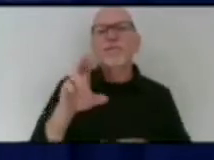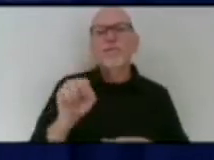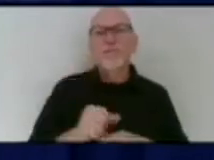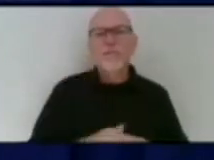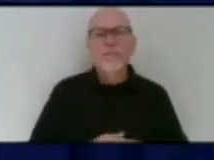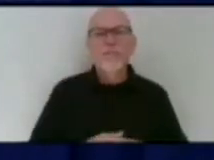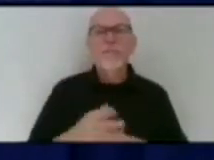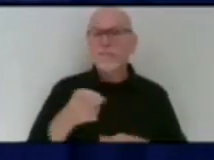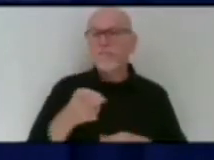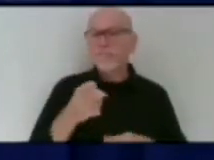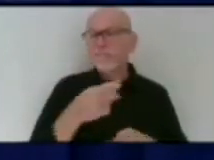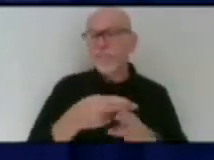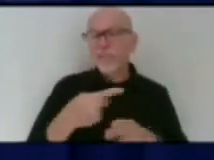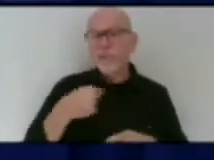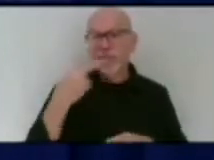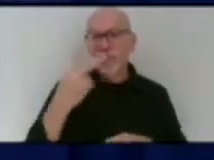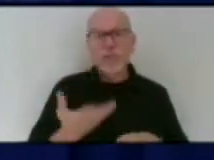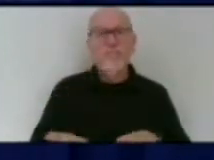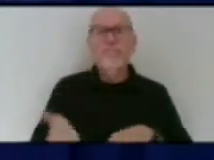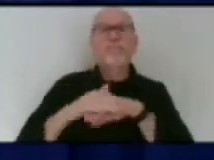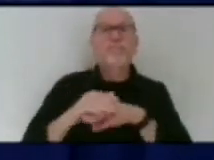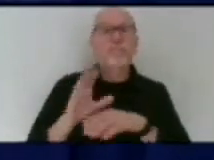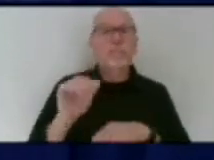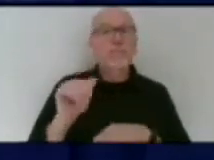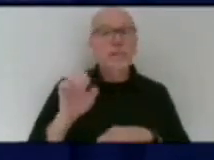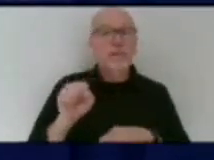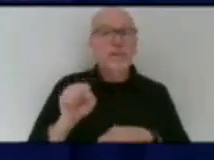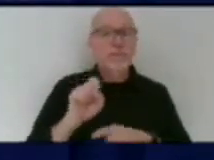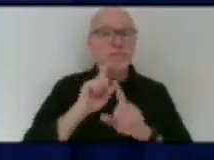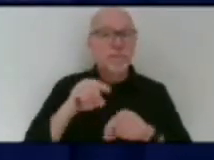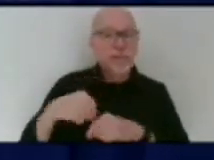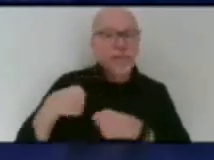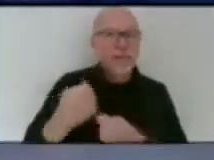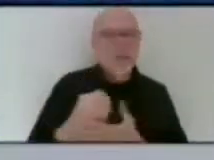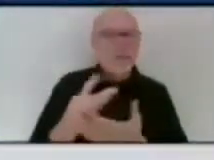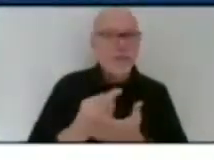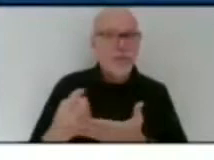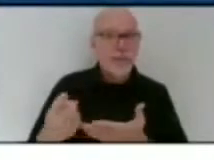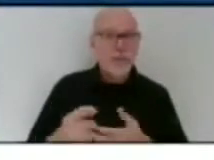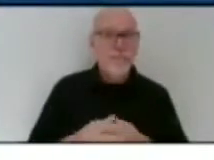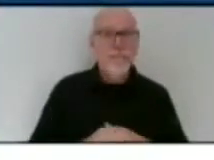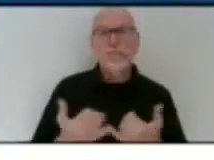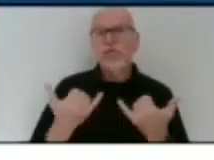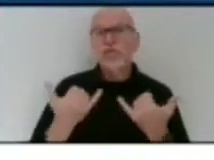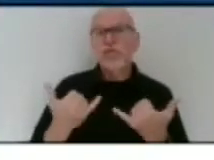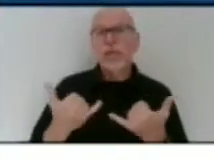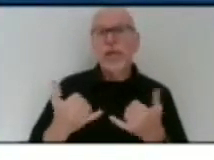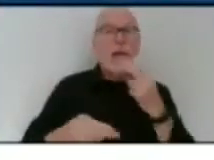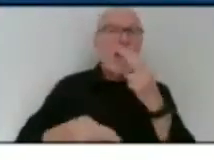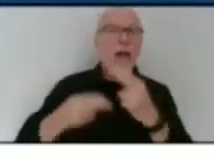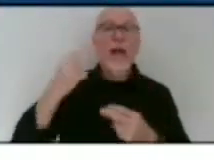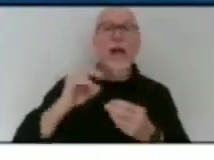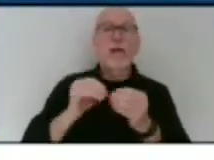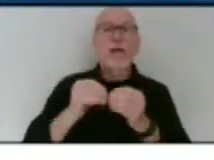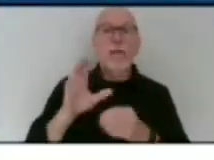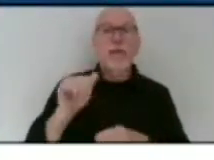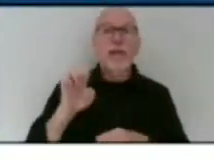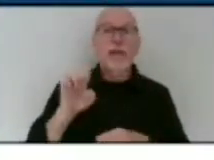a significant increase in the number of cases reported over the last few weeks. Today was the highest number of cases reported in a single day since the